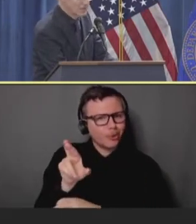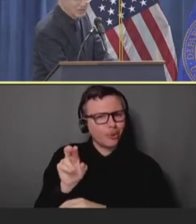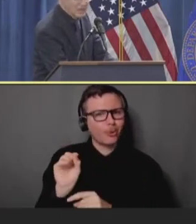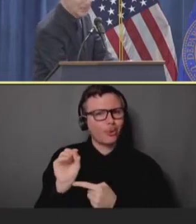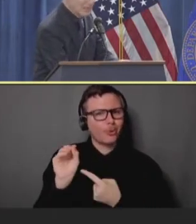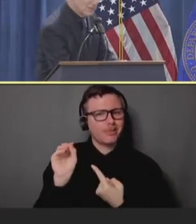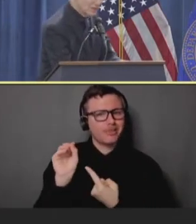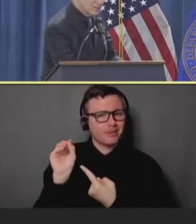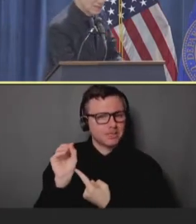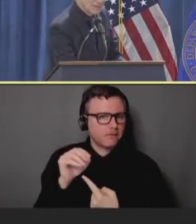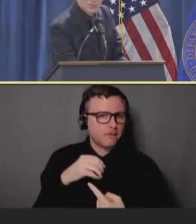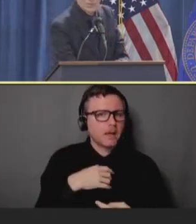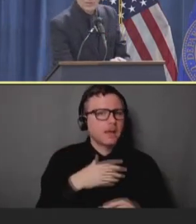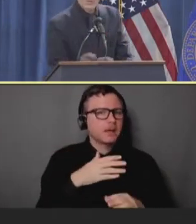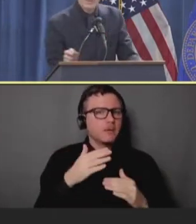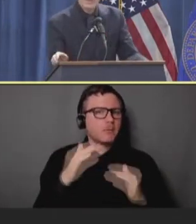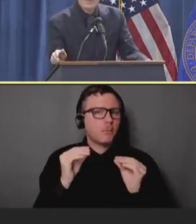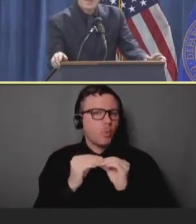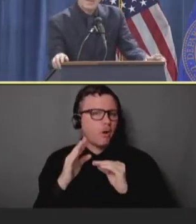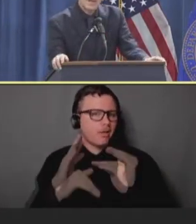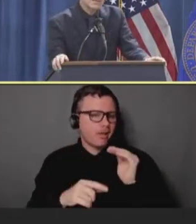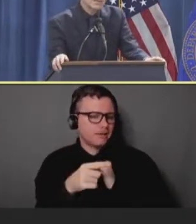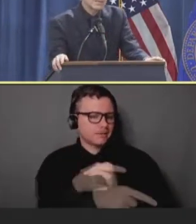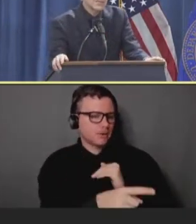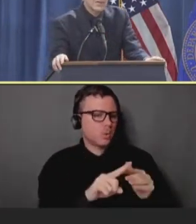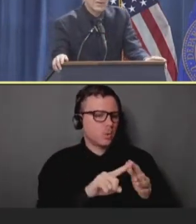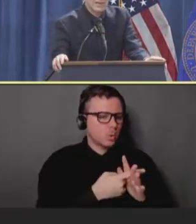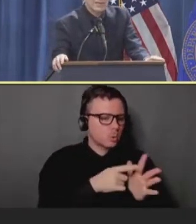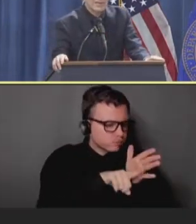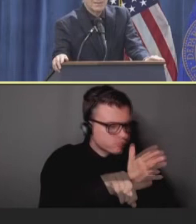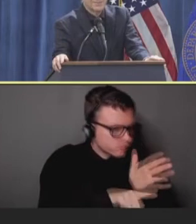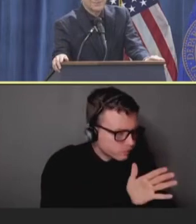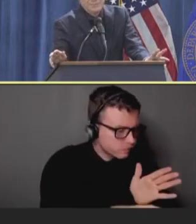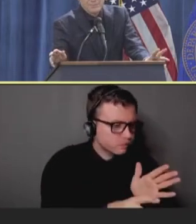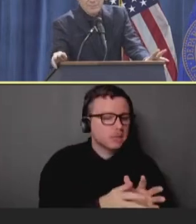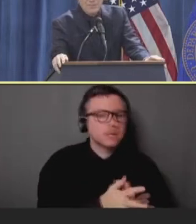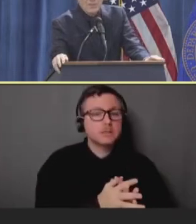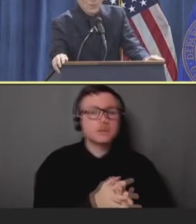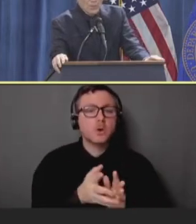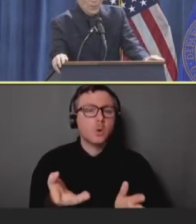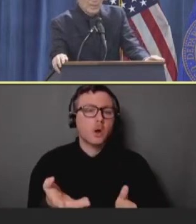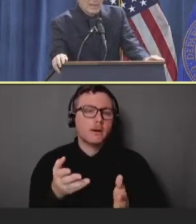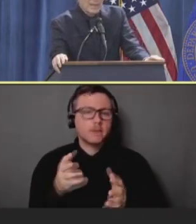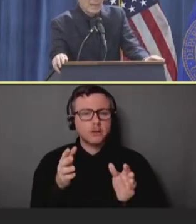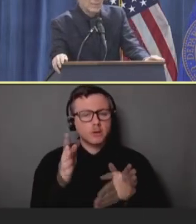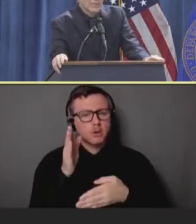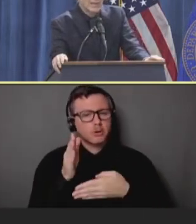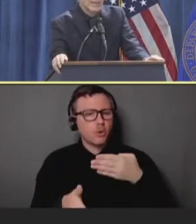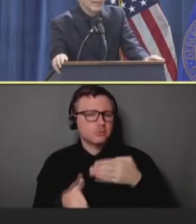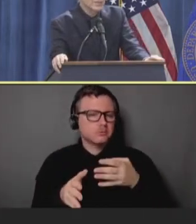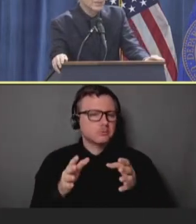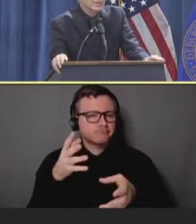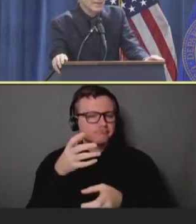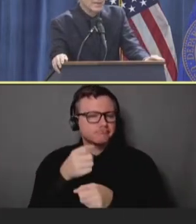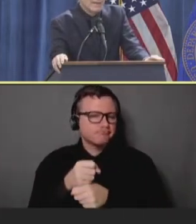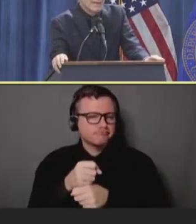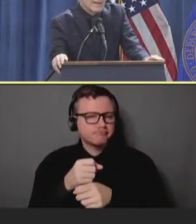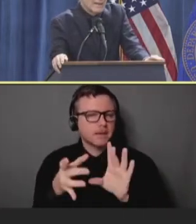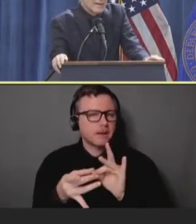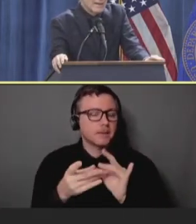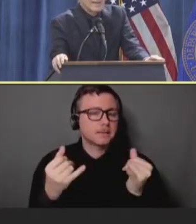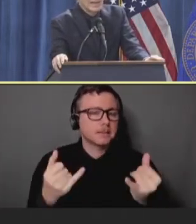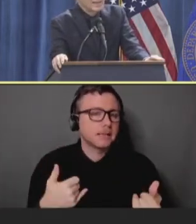So, just two closing comments as far as where we stand now with eradication.